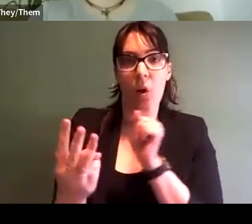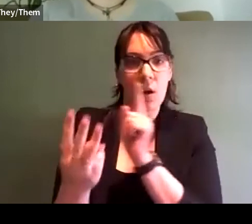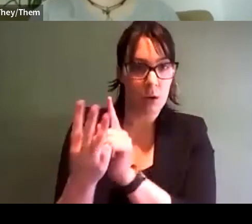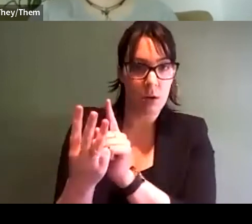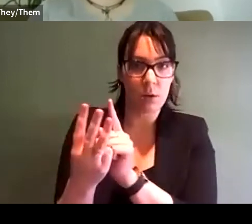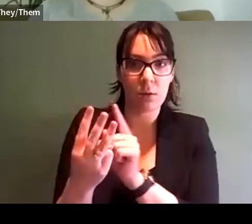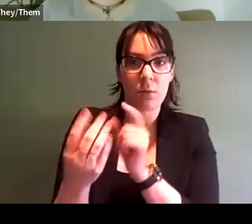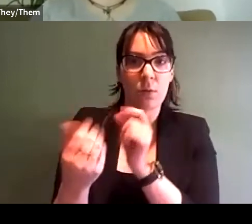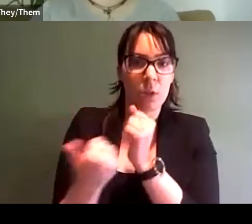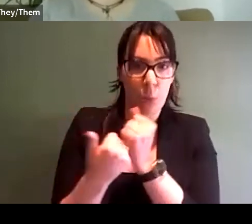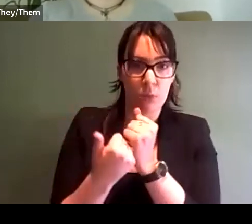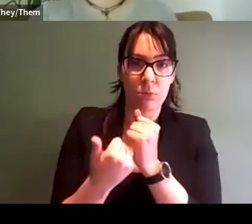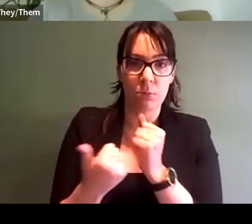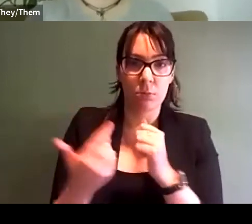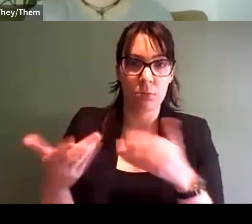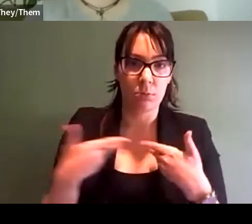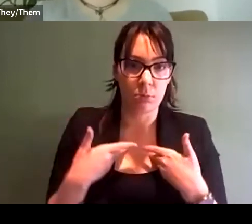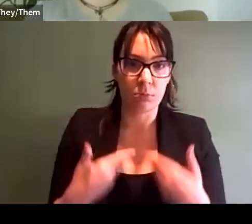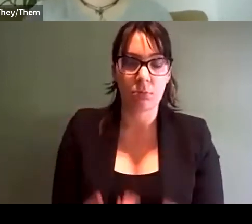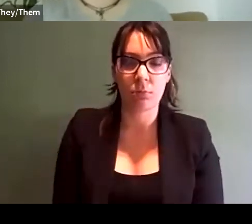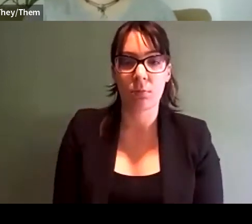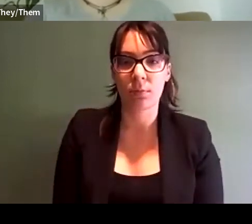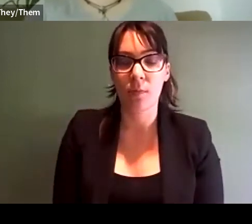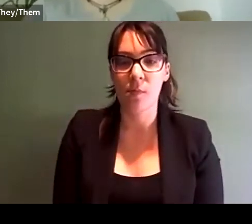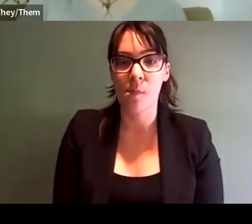and we were.